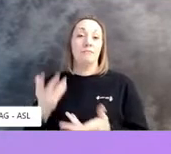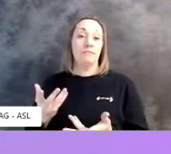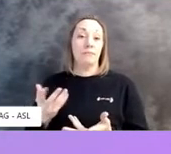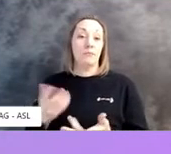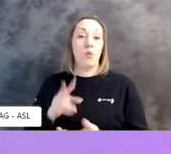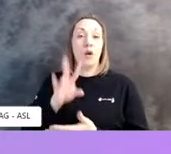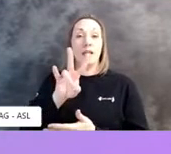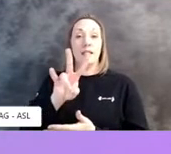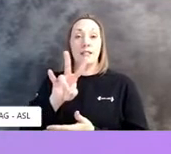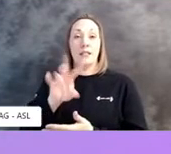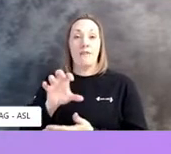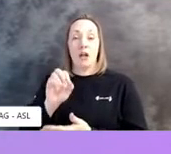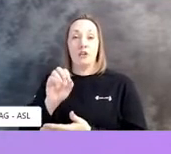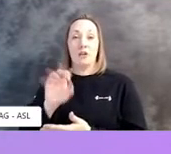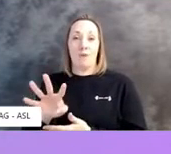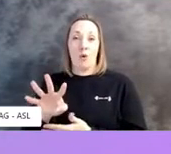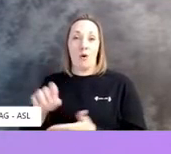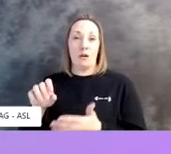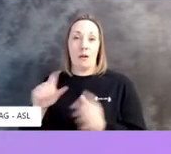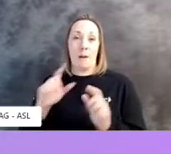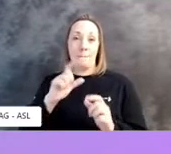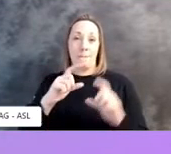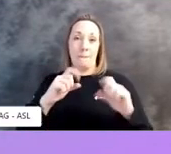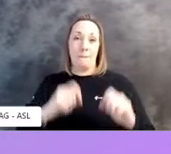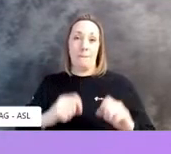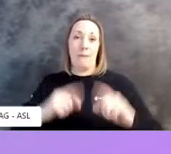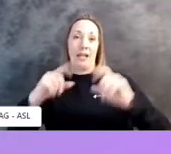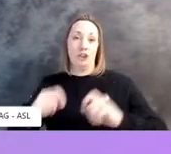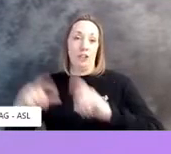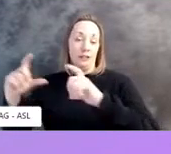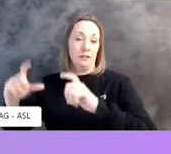data. These are some figures on the data we collected. On